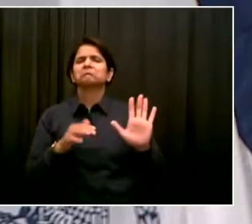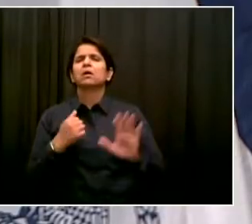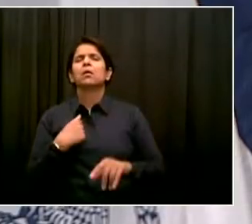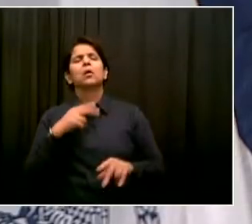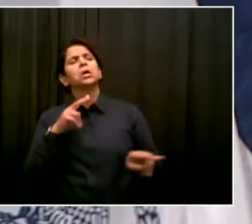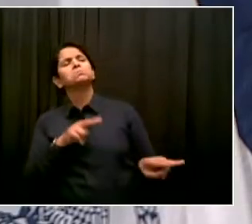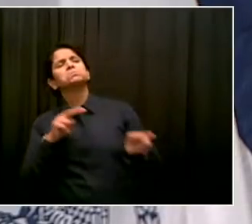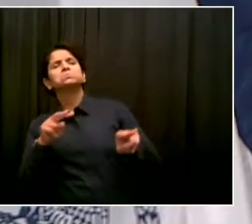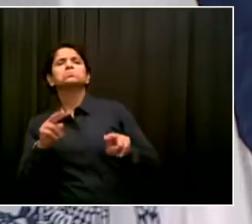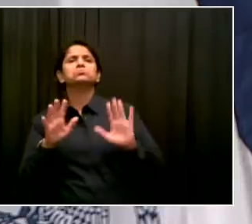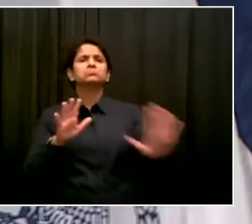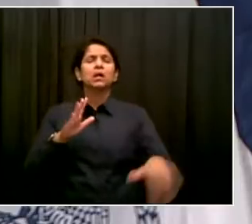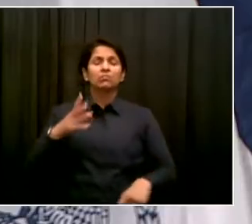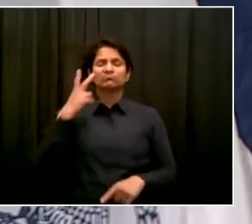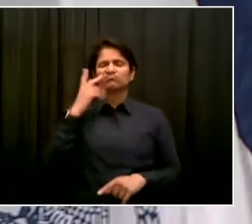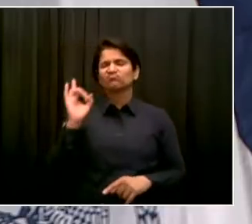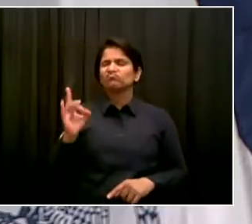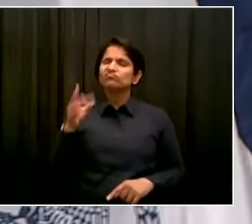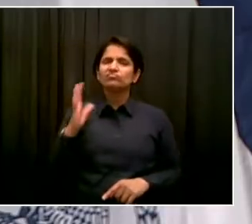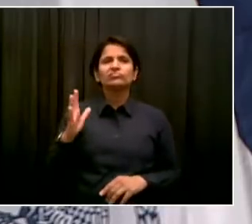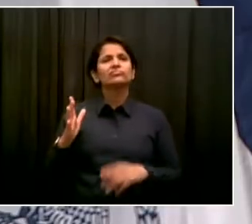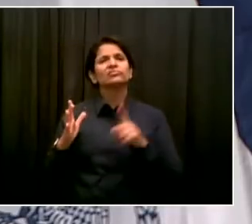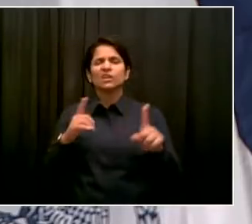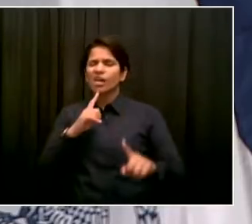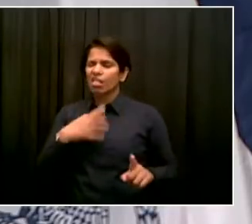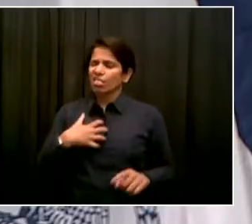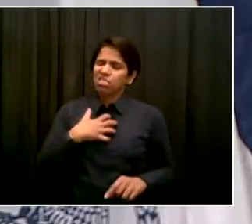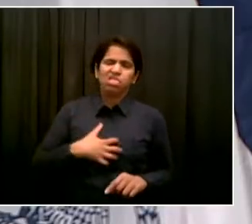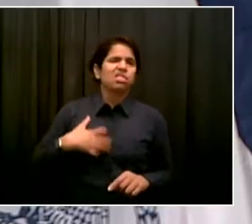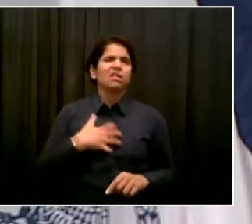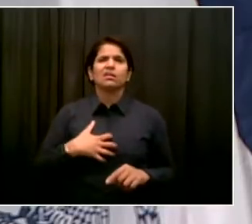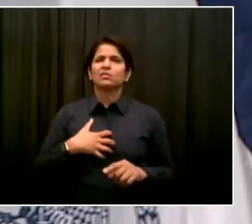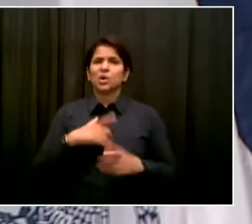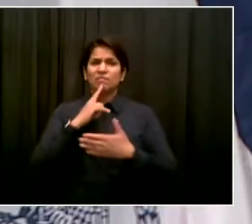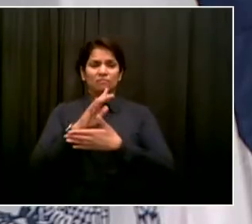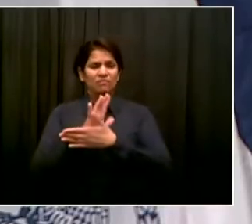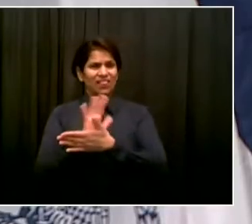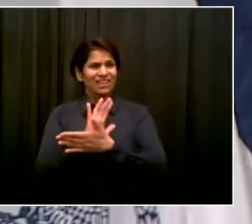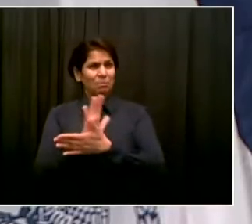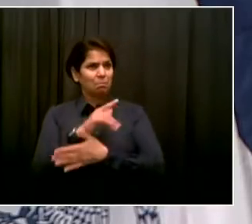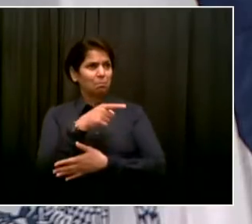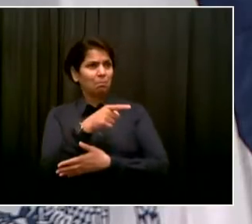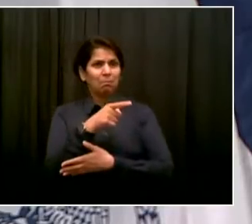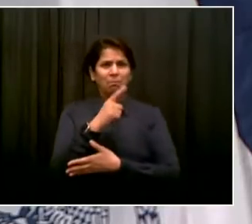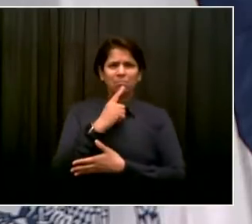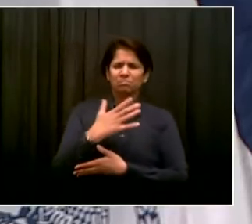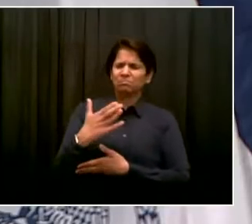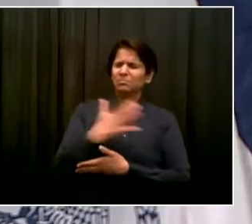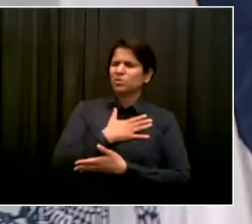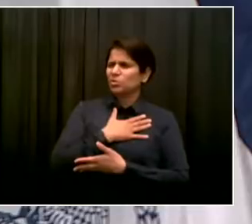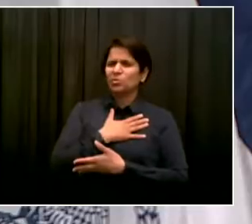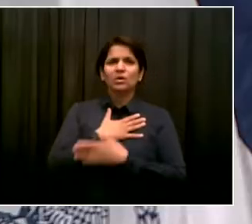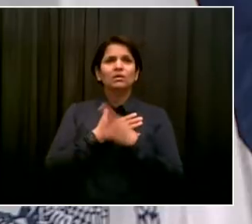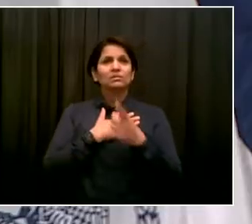INTRICACIES OF THE TRIAL. I'LL TELL YOU THAT THE -- THE